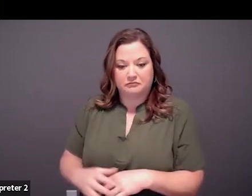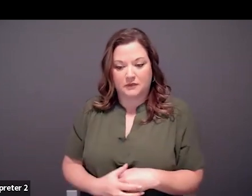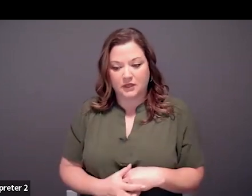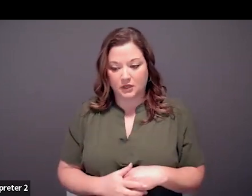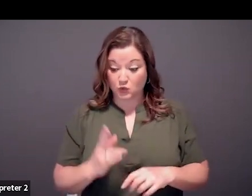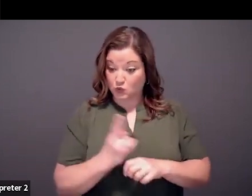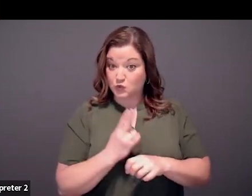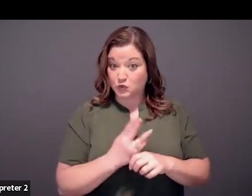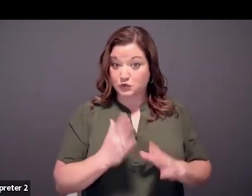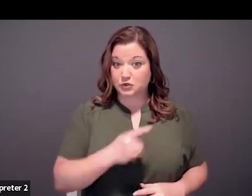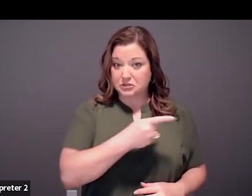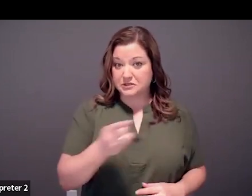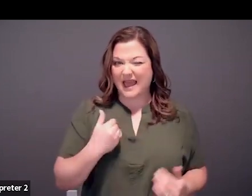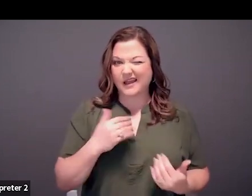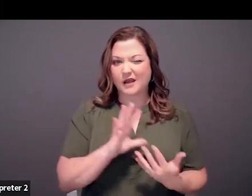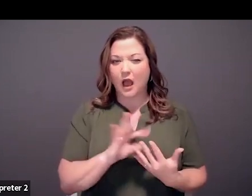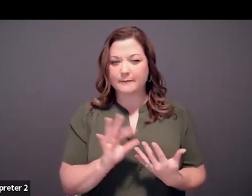had the option to just quick type.